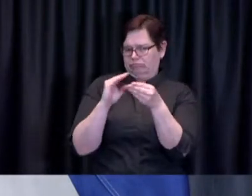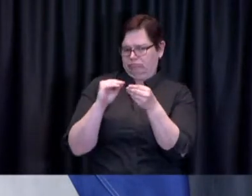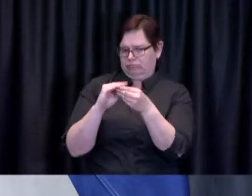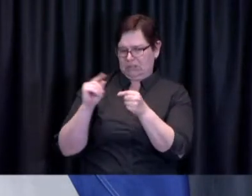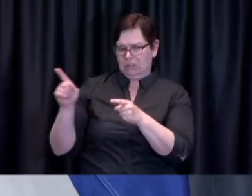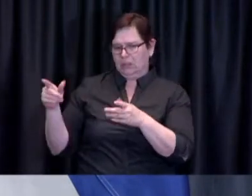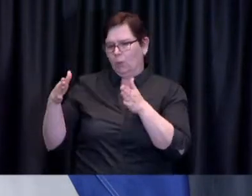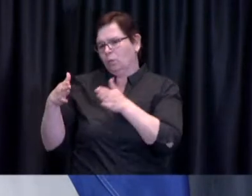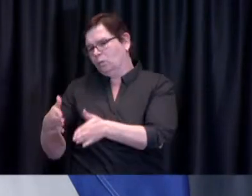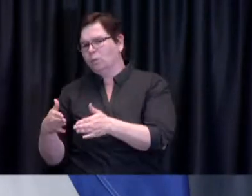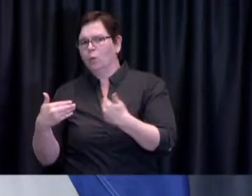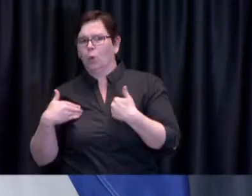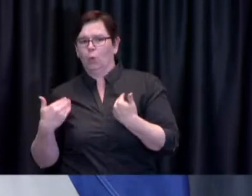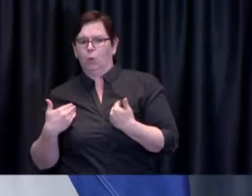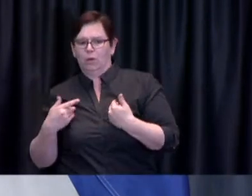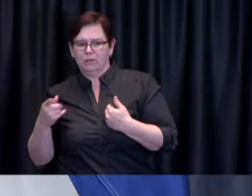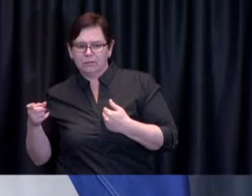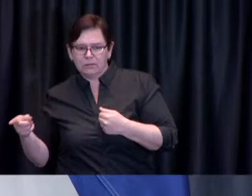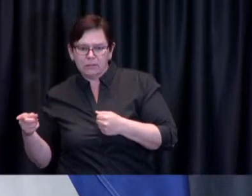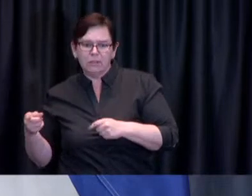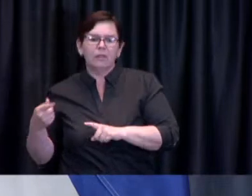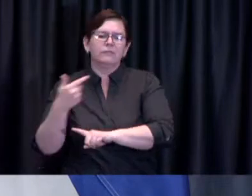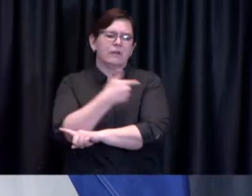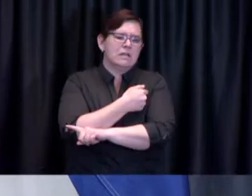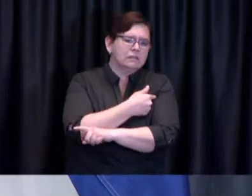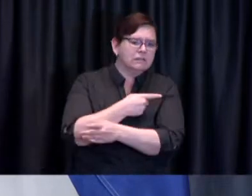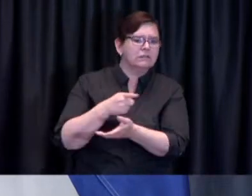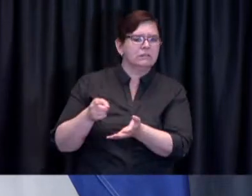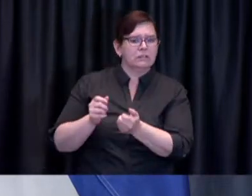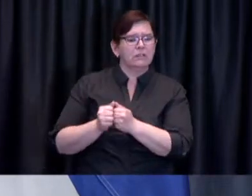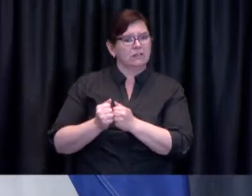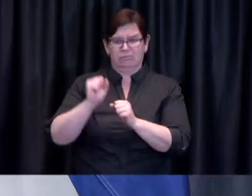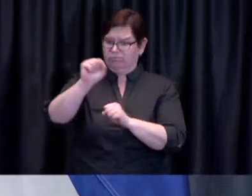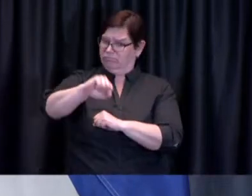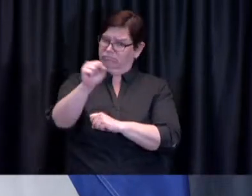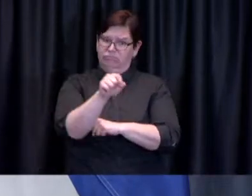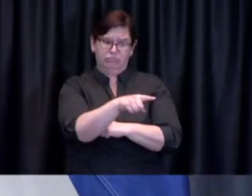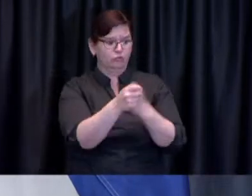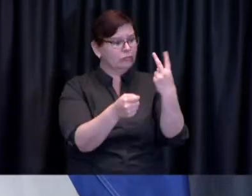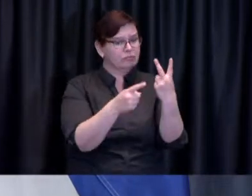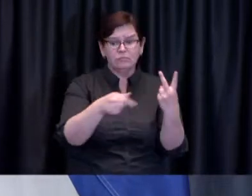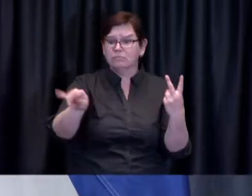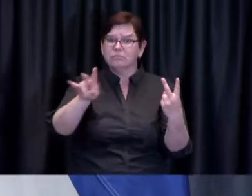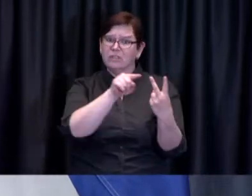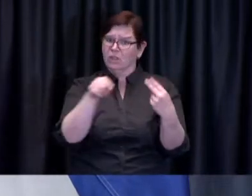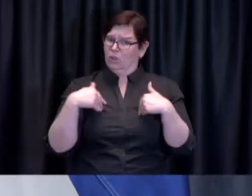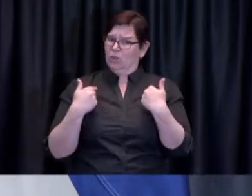get our young people vaccinated so that they too are protected the work of our team Toronto sprint